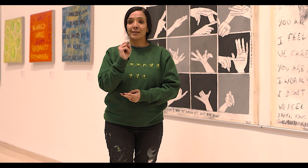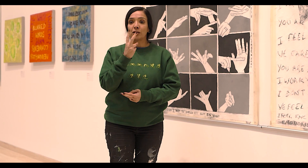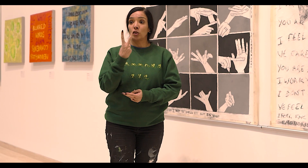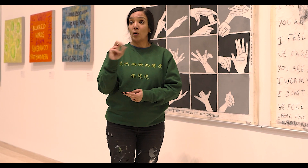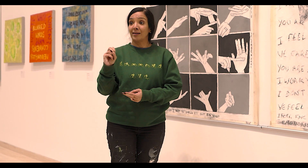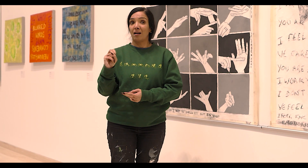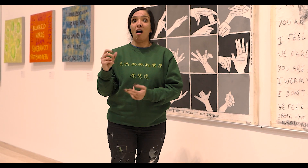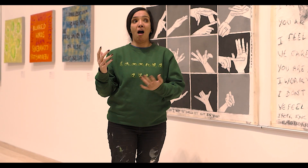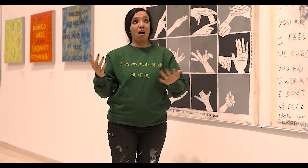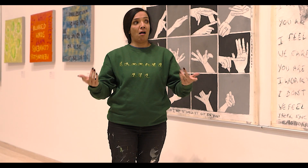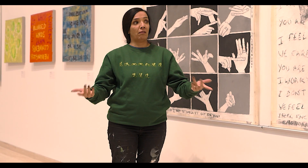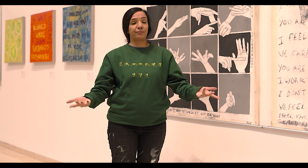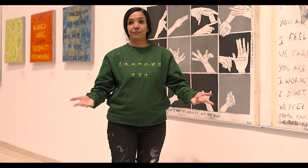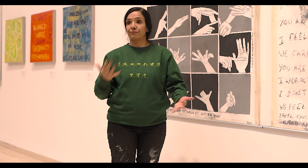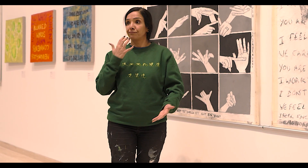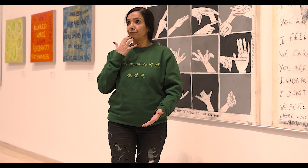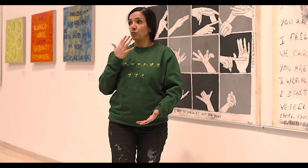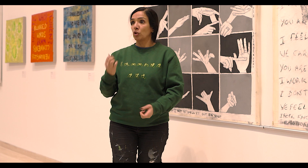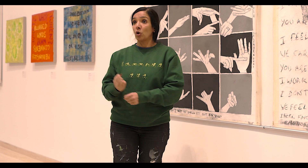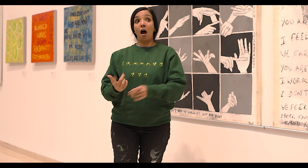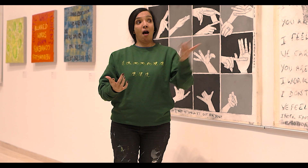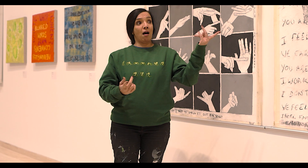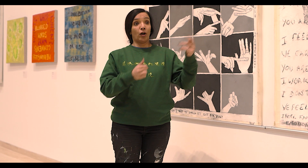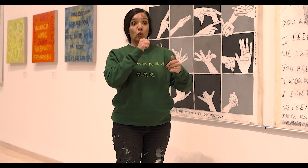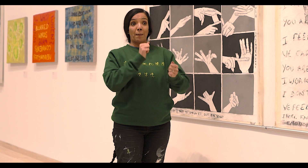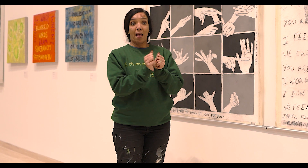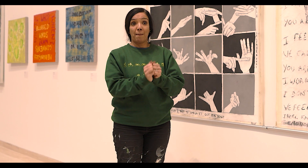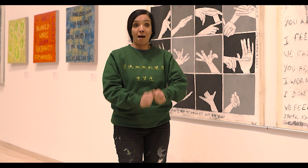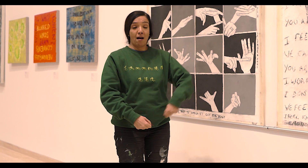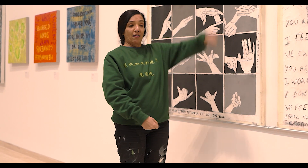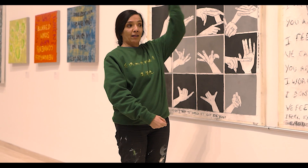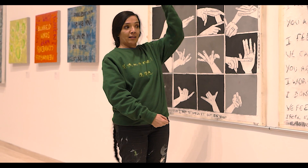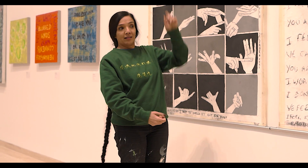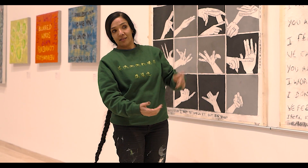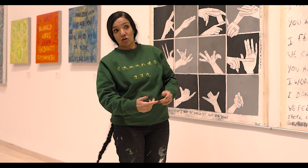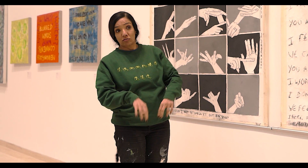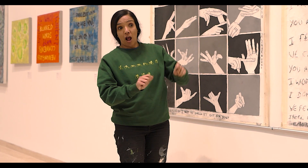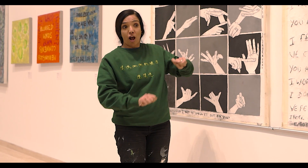and had planned to do it, but it wasn't until 2020, when lockdown emerged, I thought,